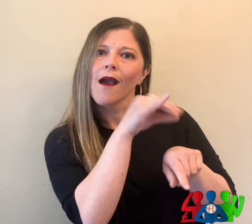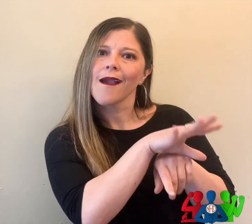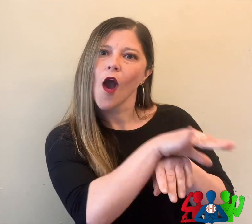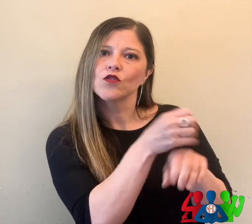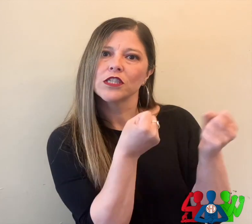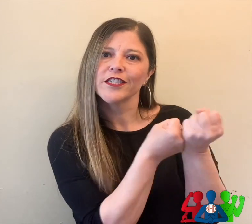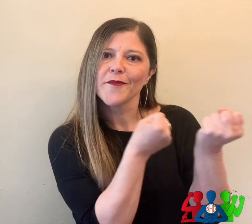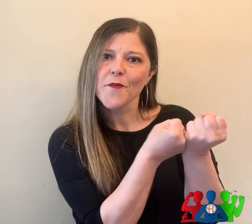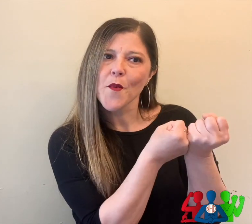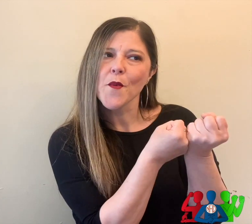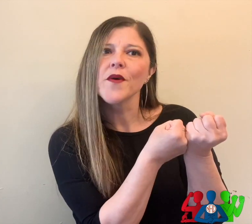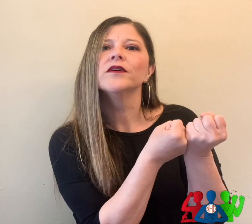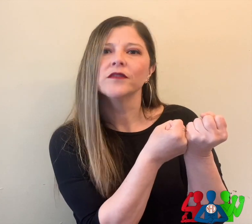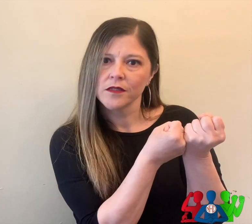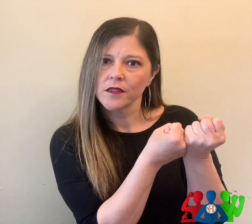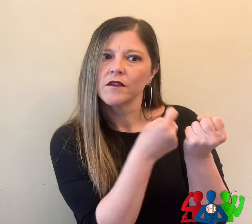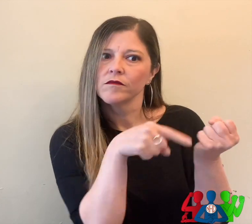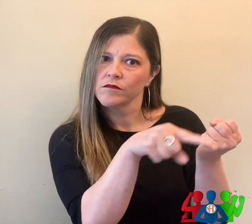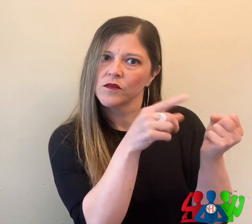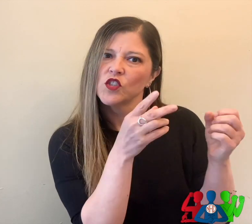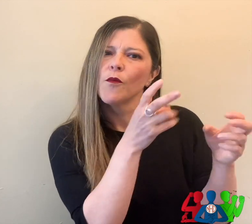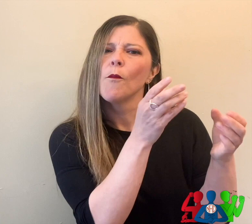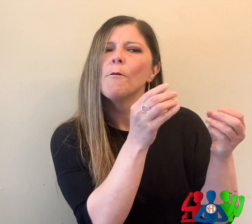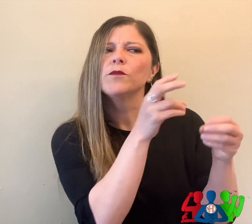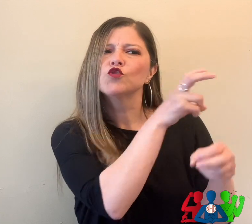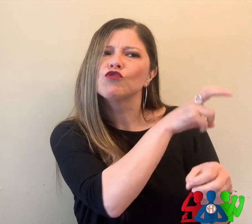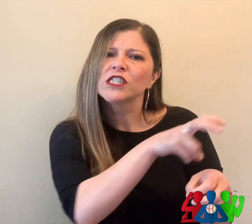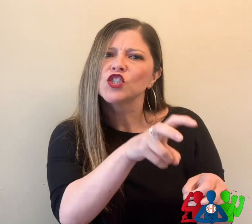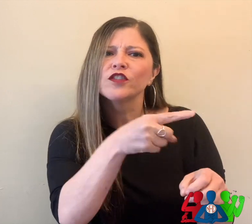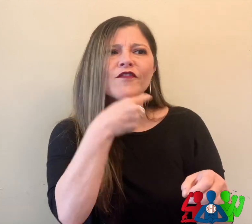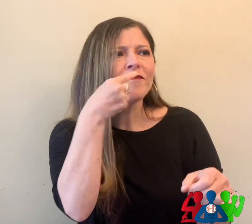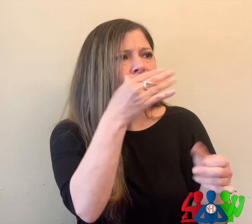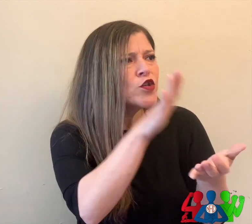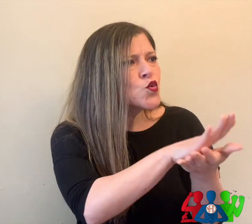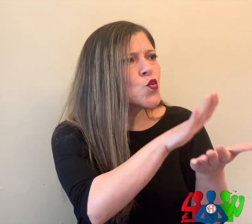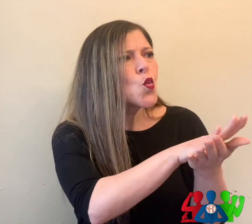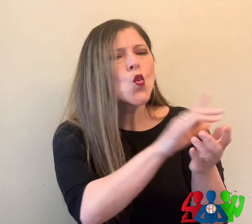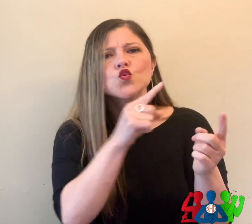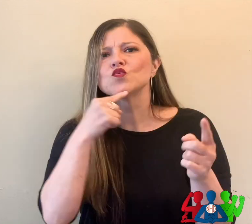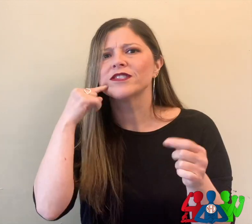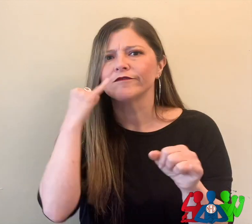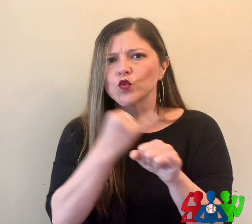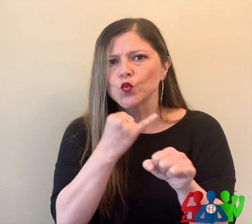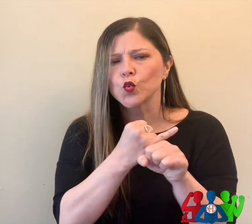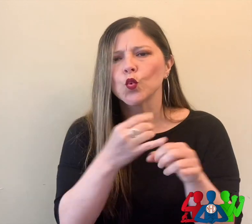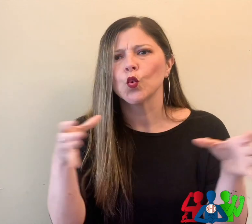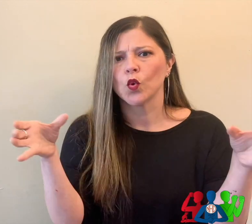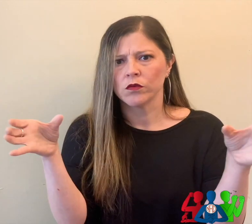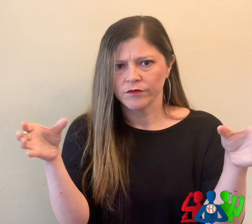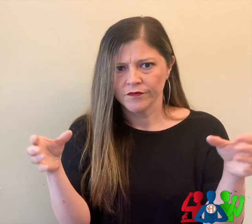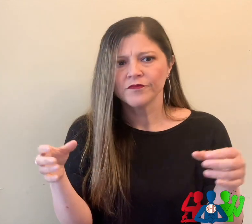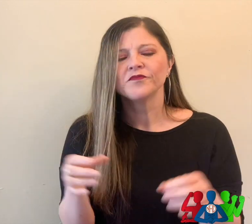the language, and also one-on-one counseling support for those students who were